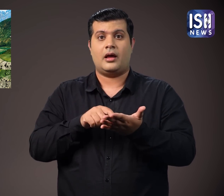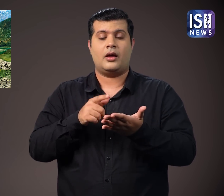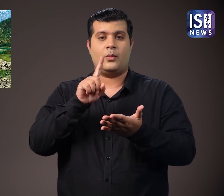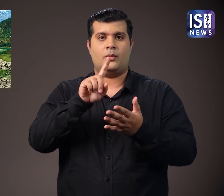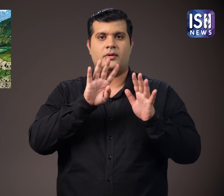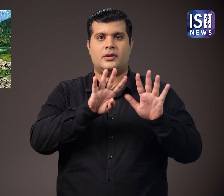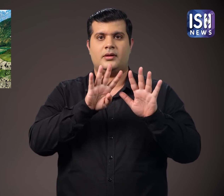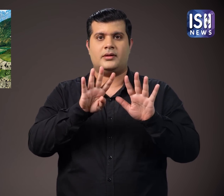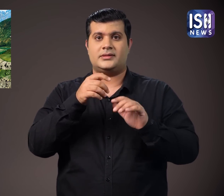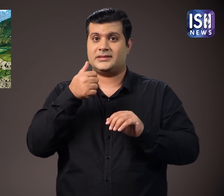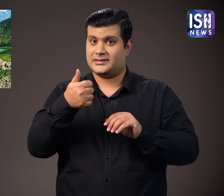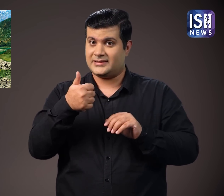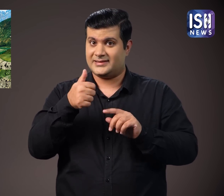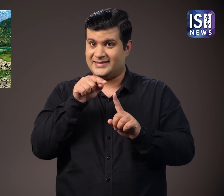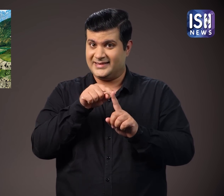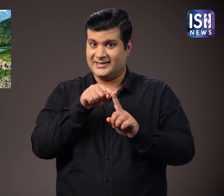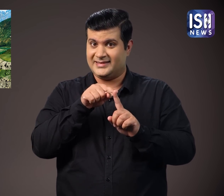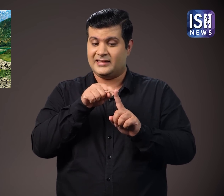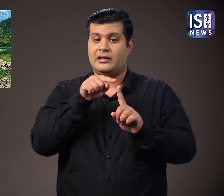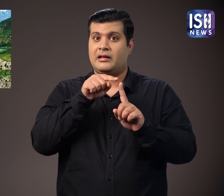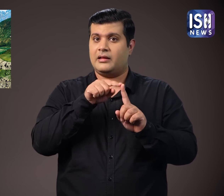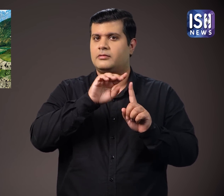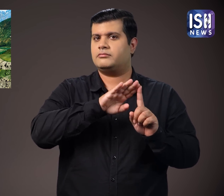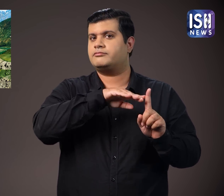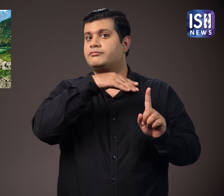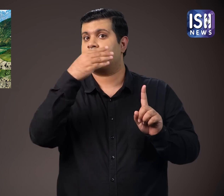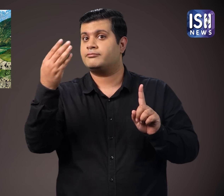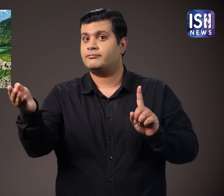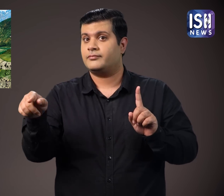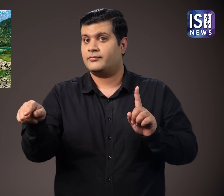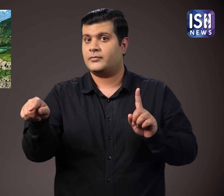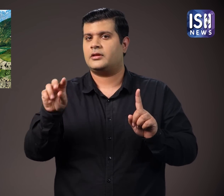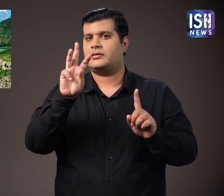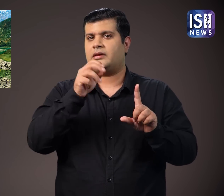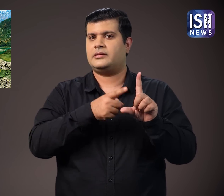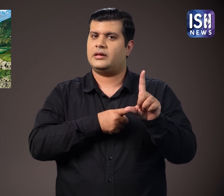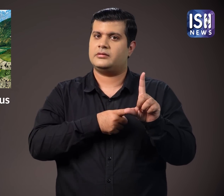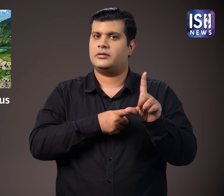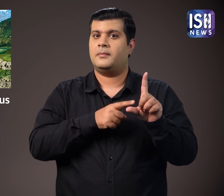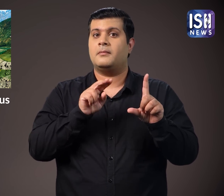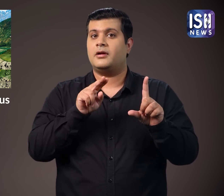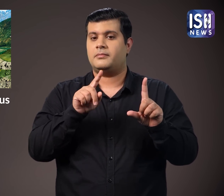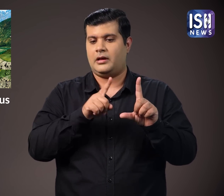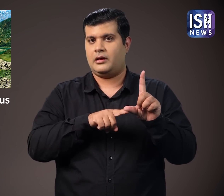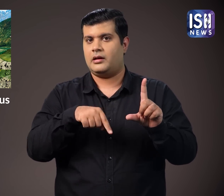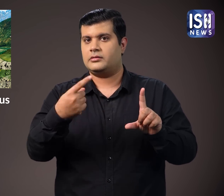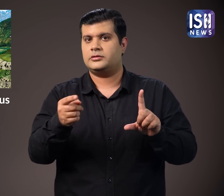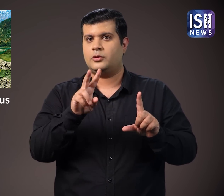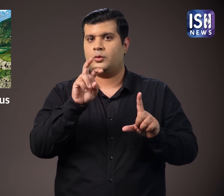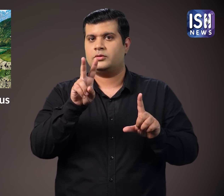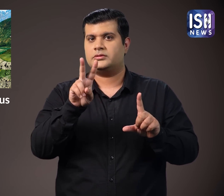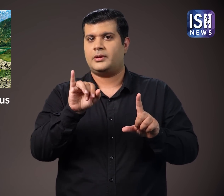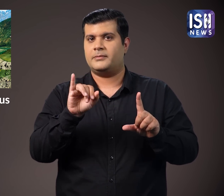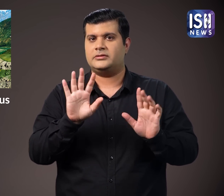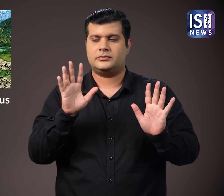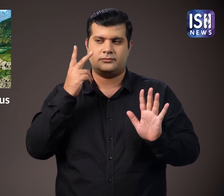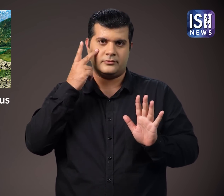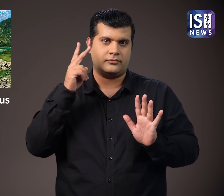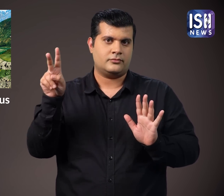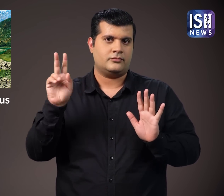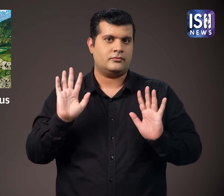FBT was signed in 1996 valid for 30 years and will end next year in 2026.